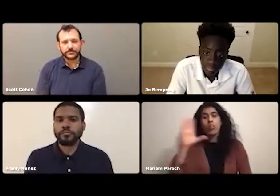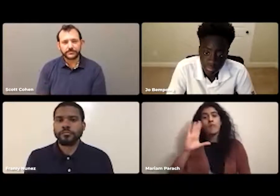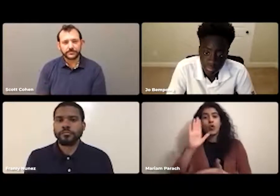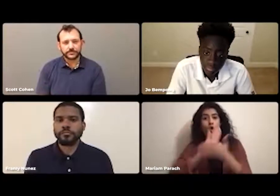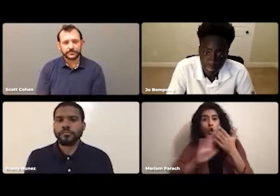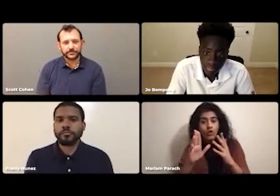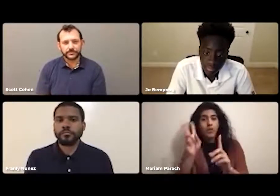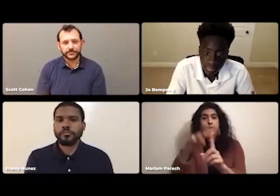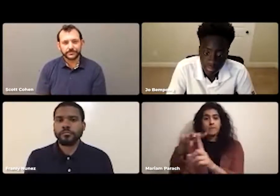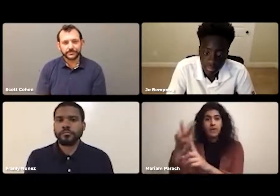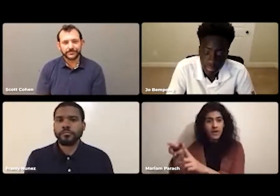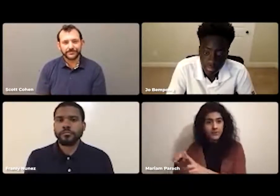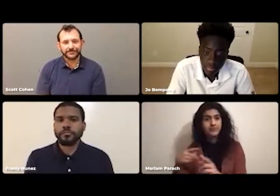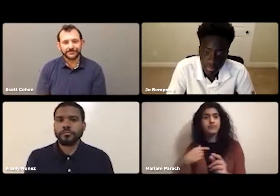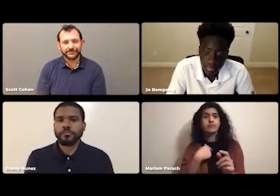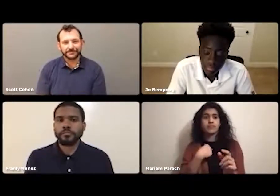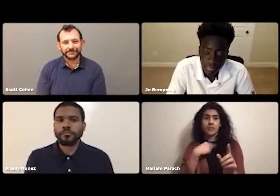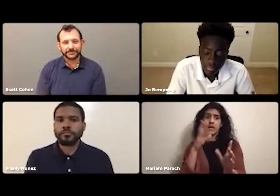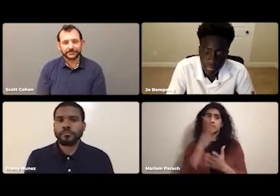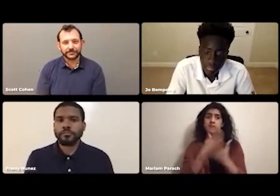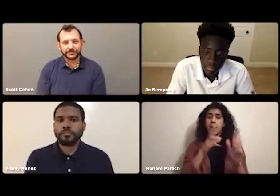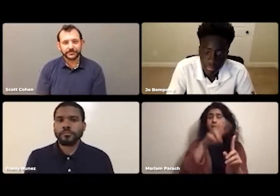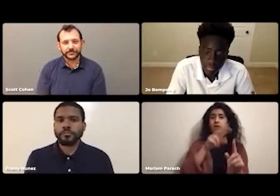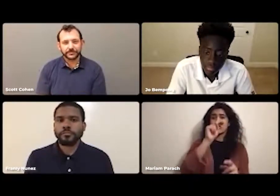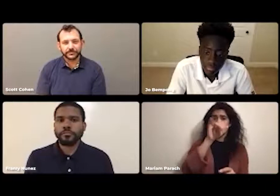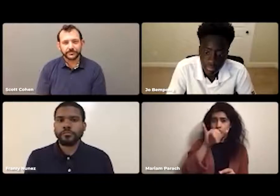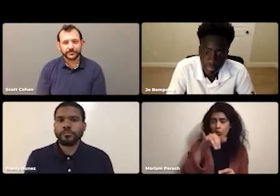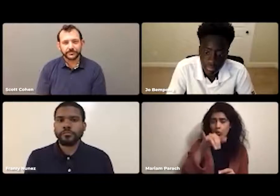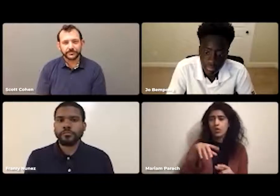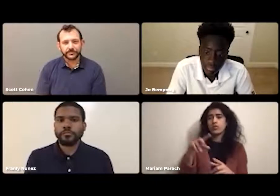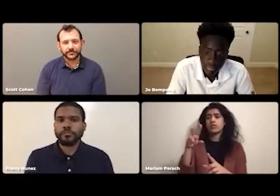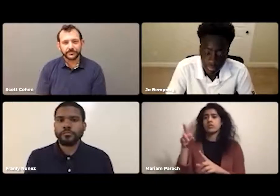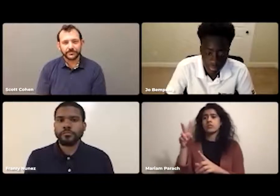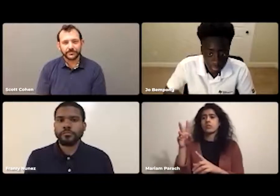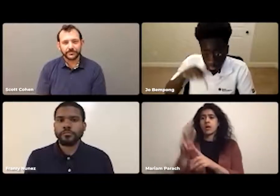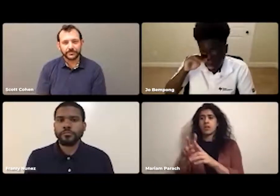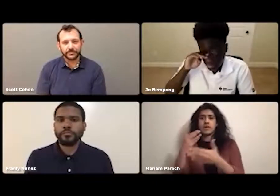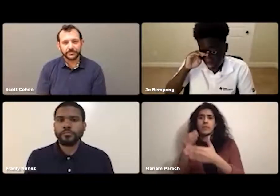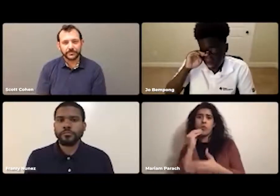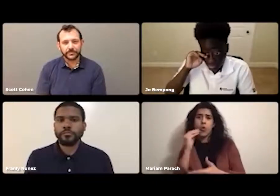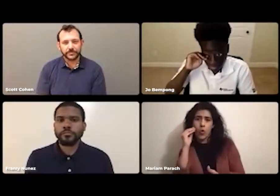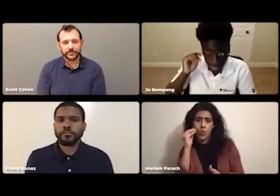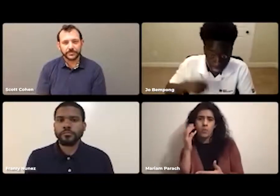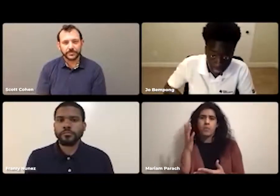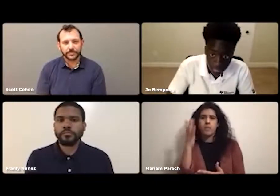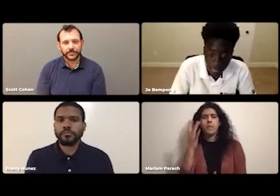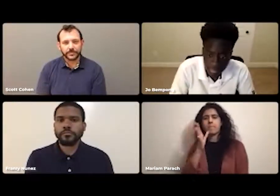I applied to colleges close to home, and some in New York.